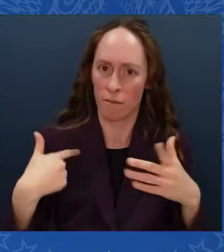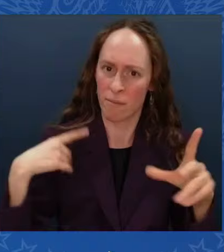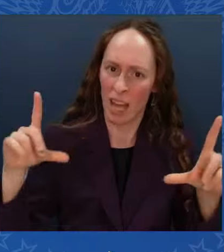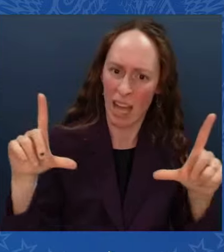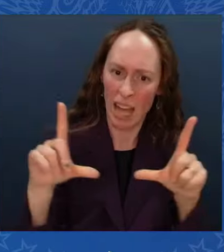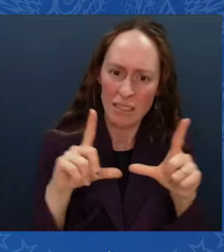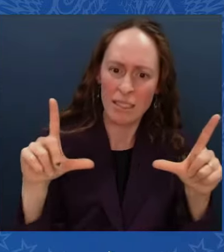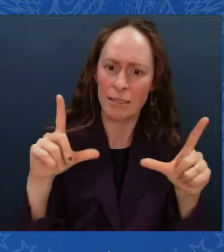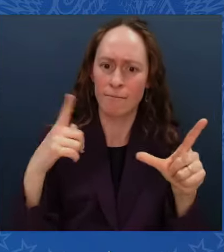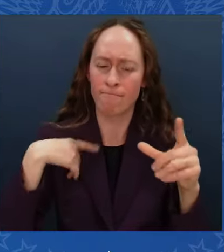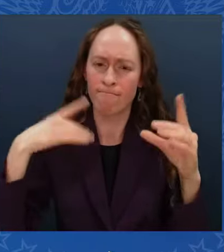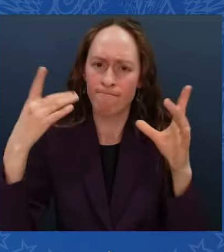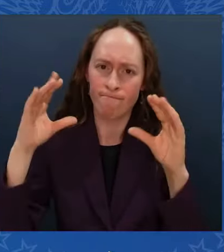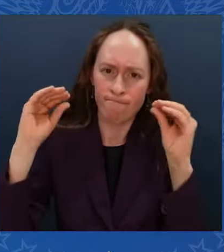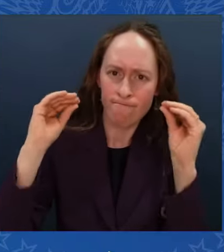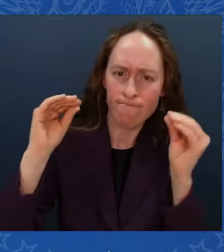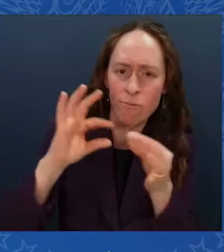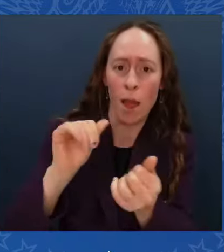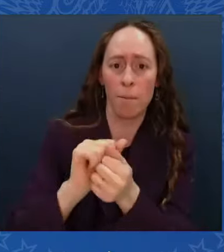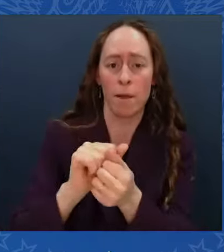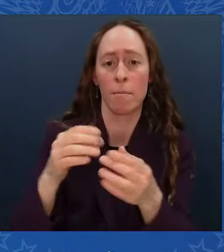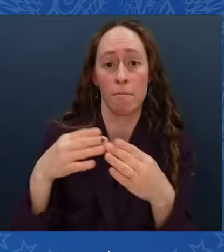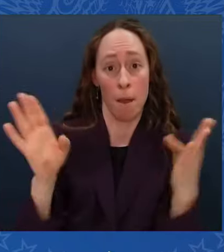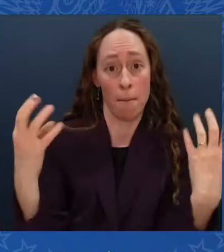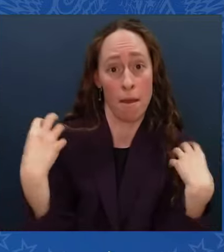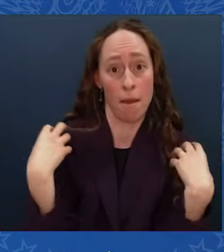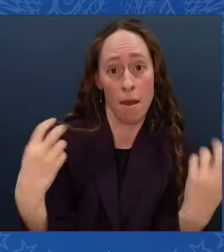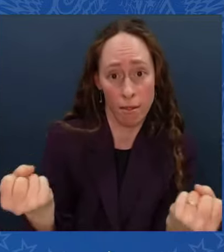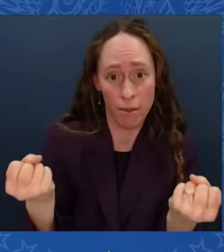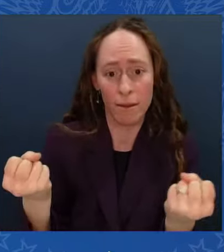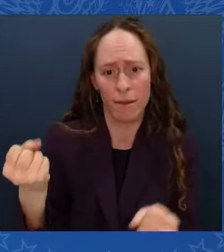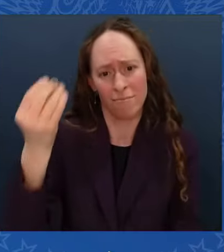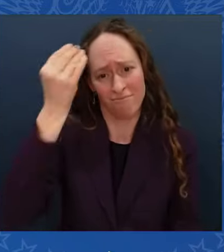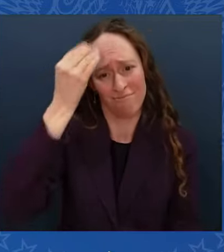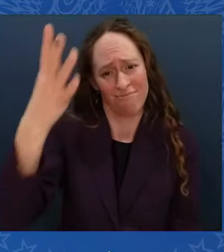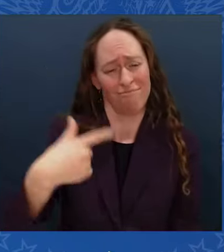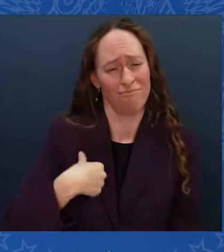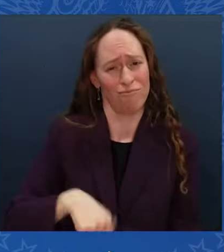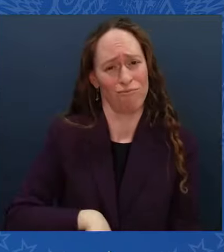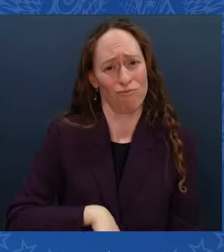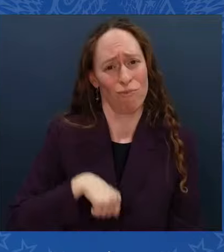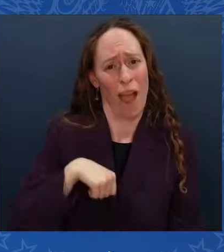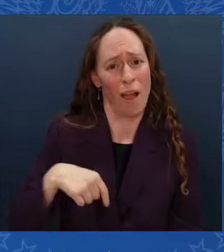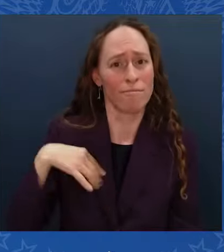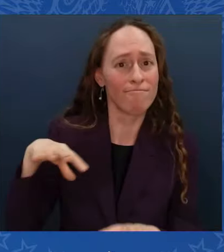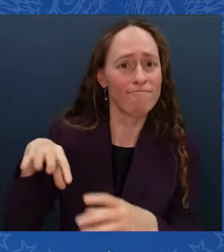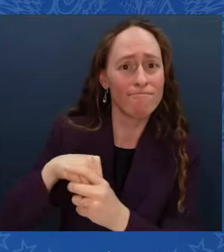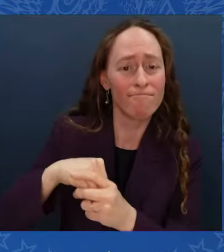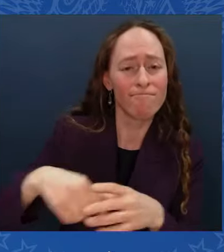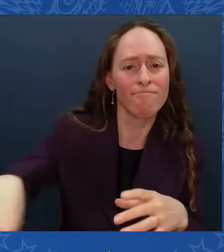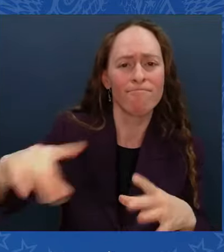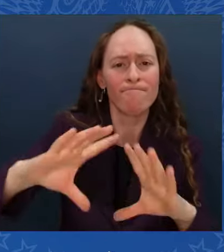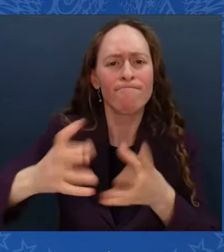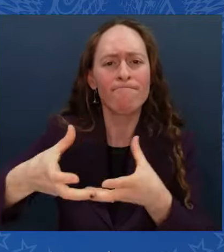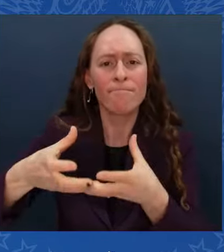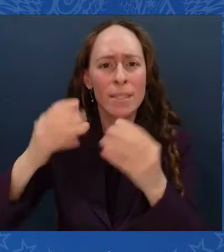I am a proud American Federation of Teachers, Los Angeles College faculty gale 1521 union member.